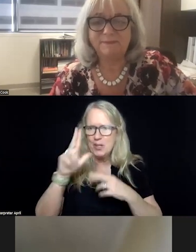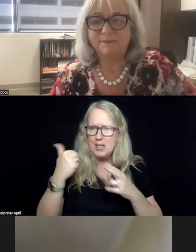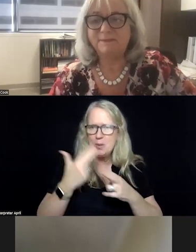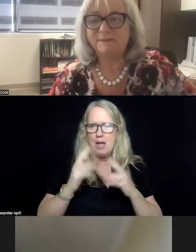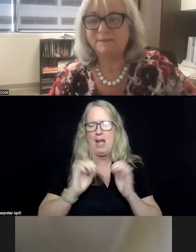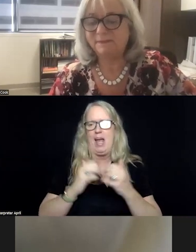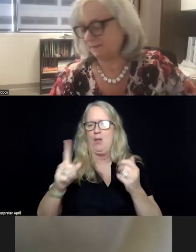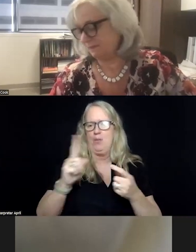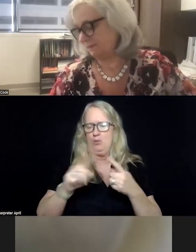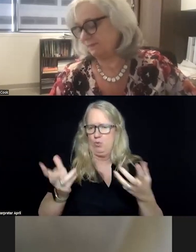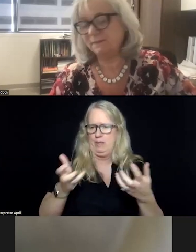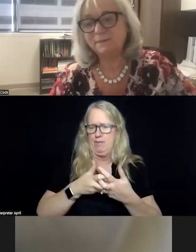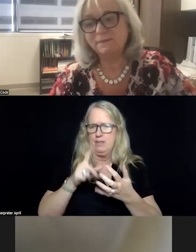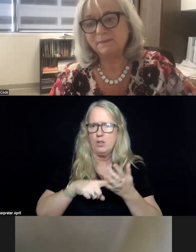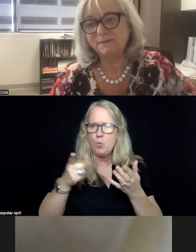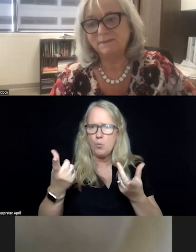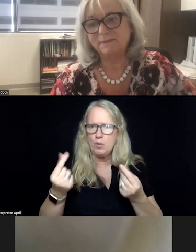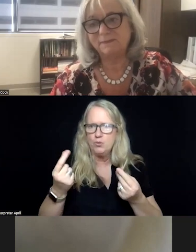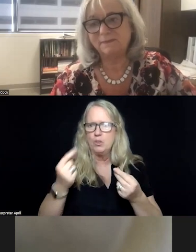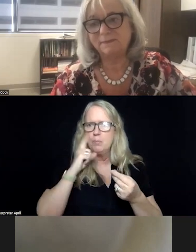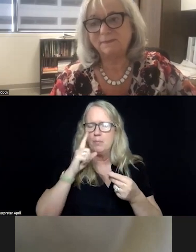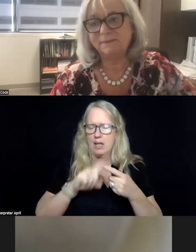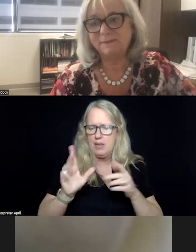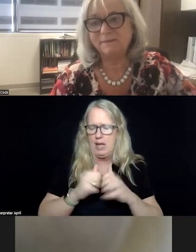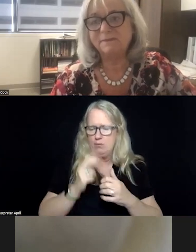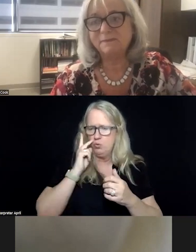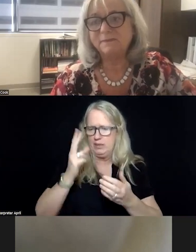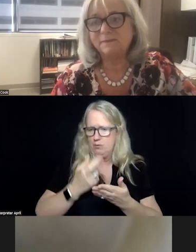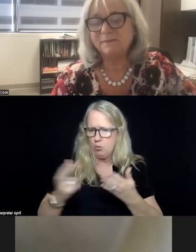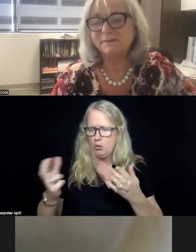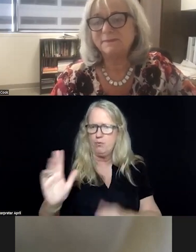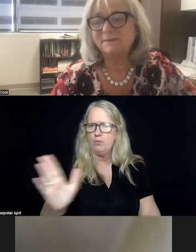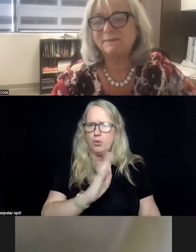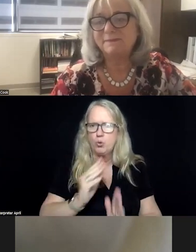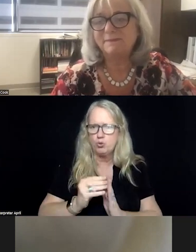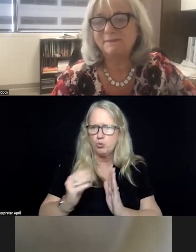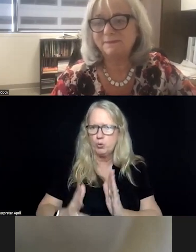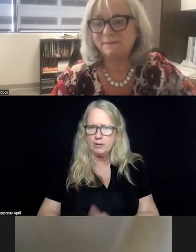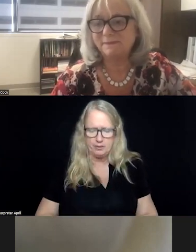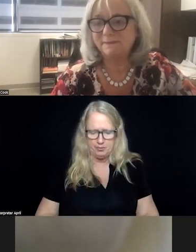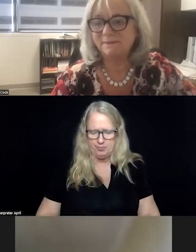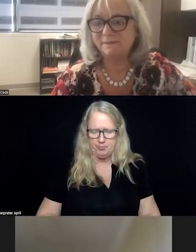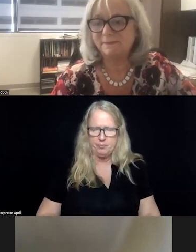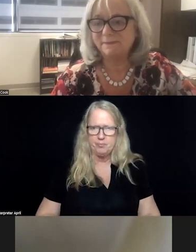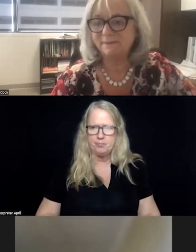WITHIN THE WORK THAT YOU ARE DOING AND HOW YOU SEE IT AS A RESOURCE FOR YOUR STUDENTS. I AM GOING TO CALL UP RON